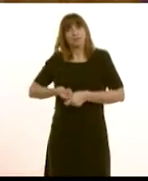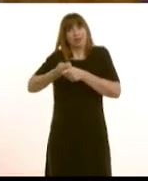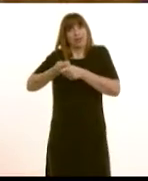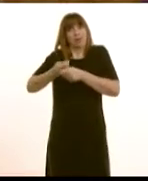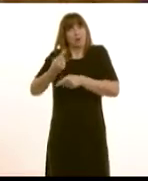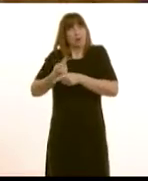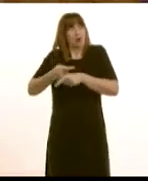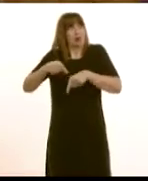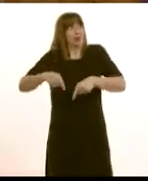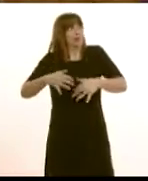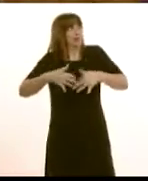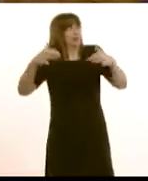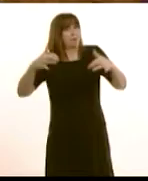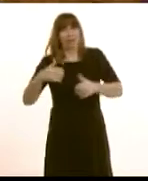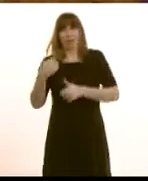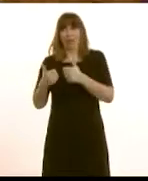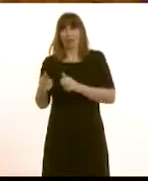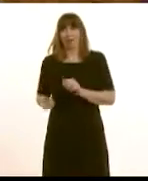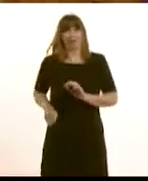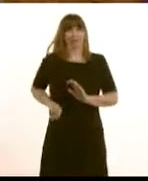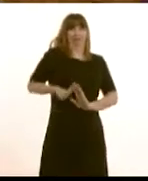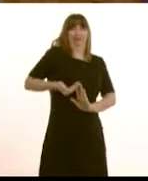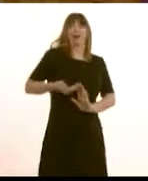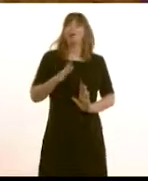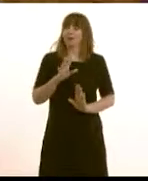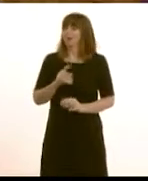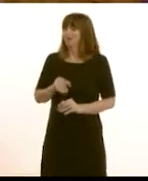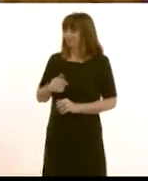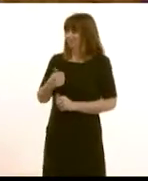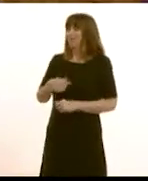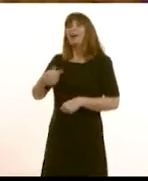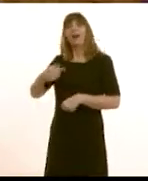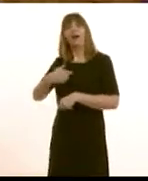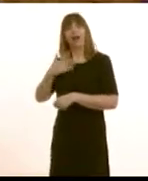issue here in the Chamber? Could I add my congratulations, of course, to Ryan himself